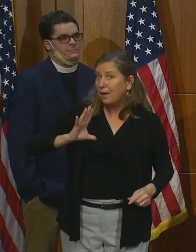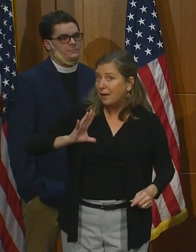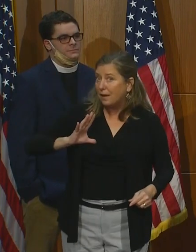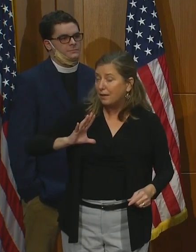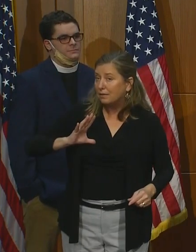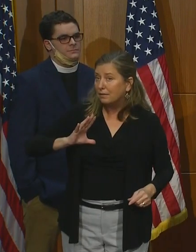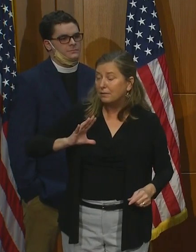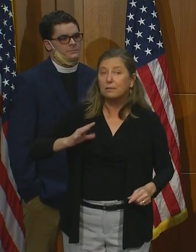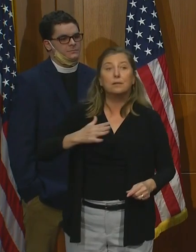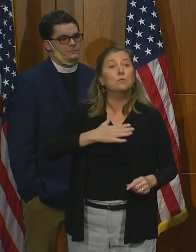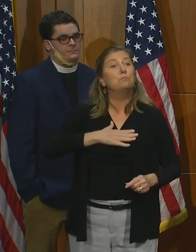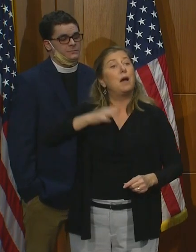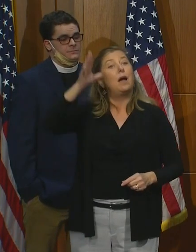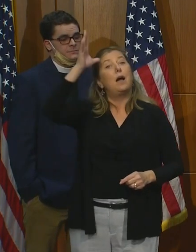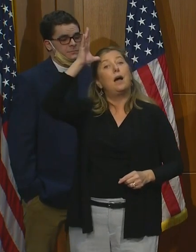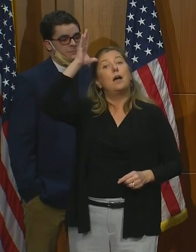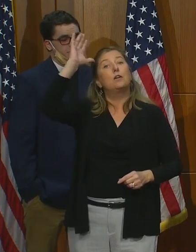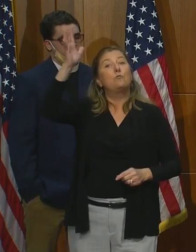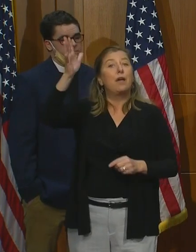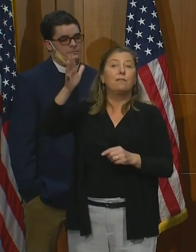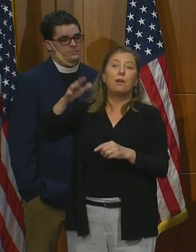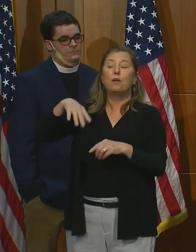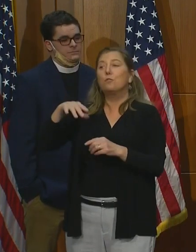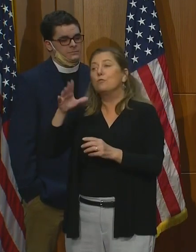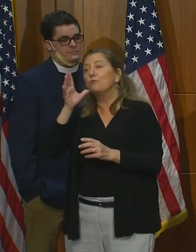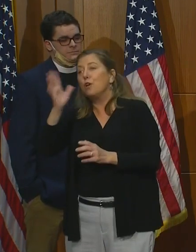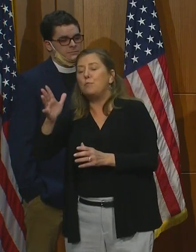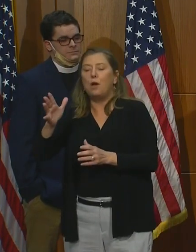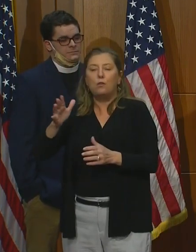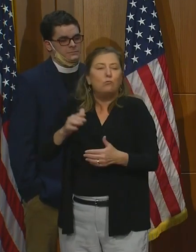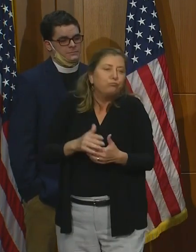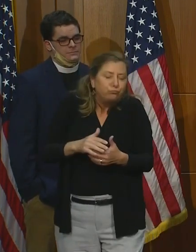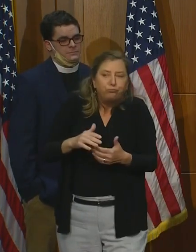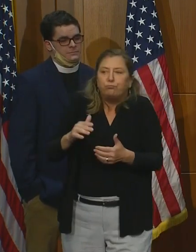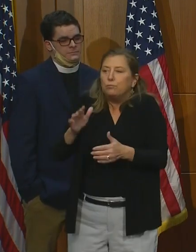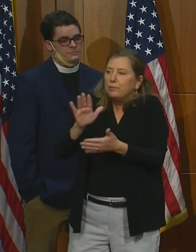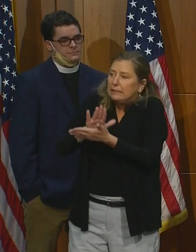THIRTY NINE YEAR OLD BLACK MAN.